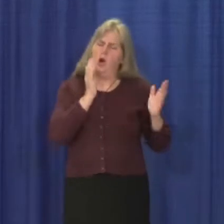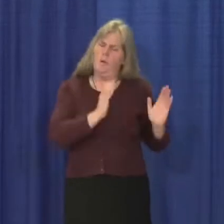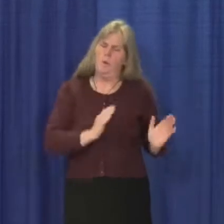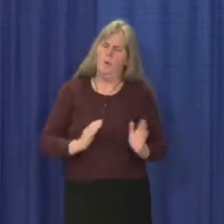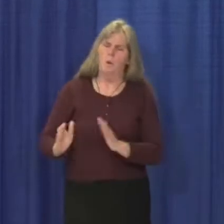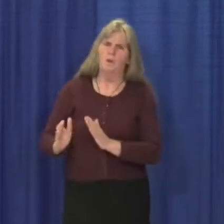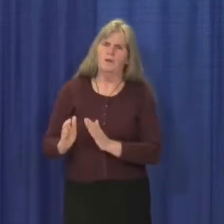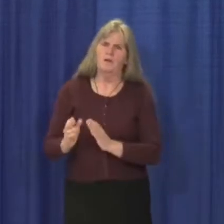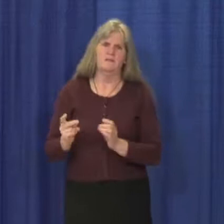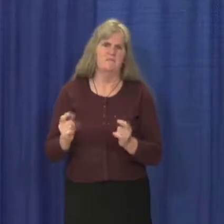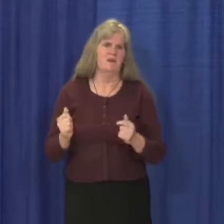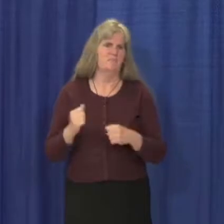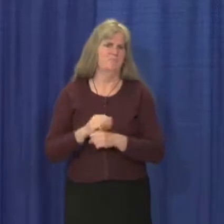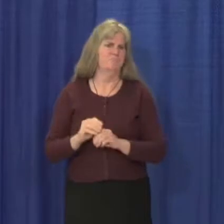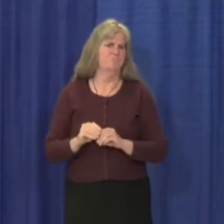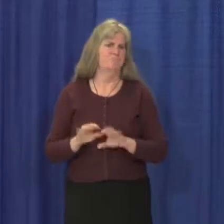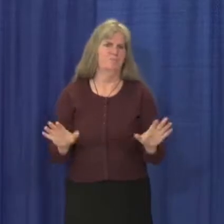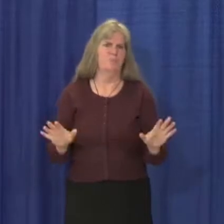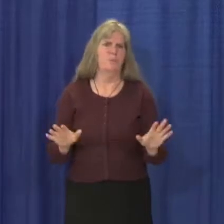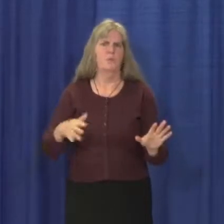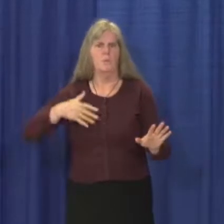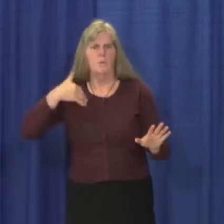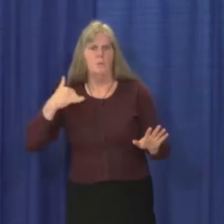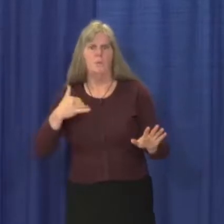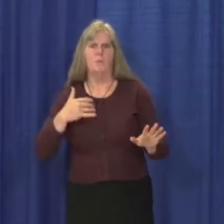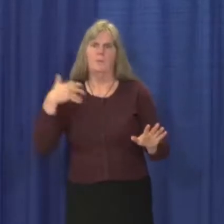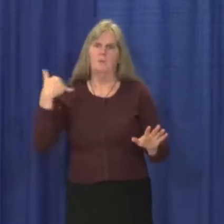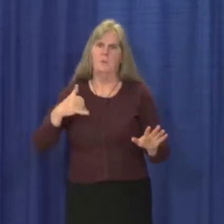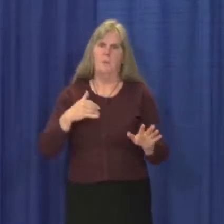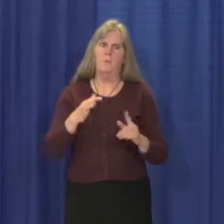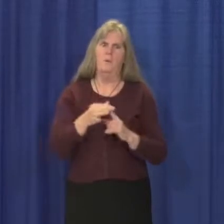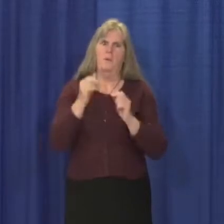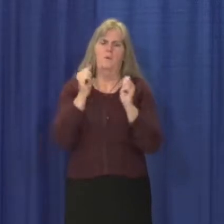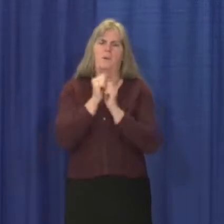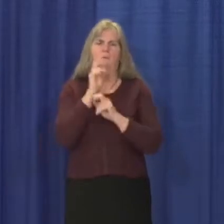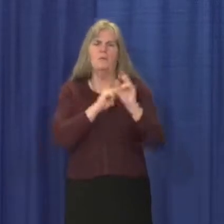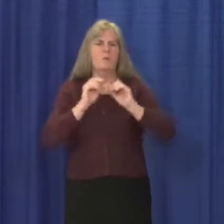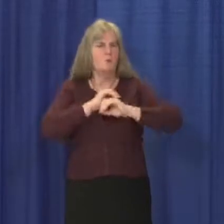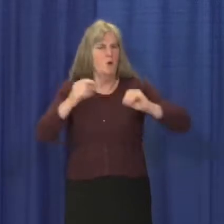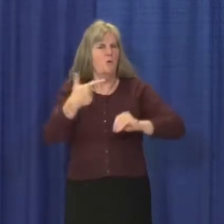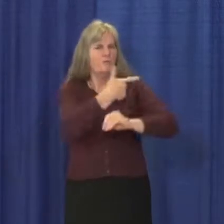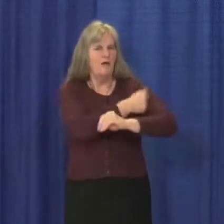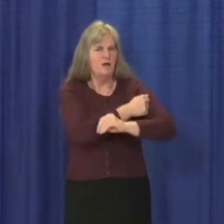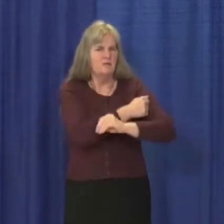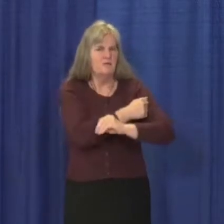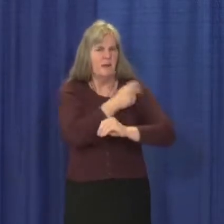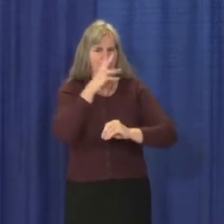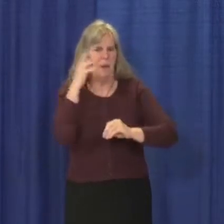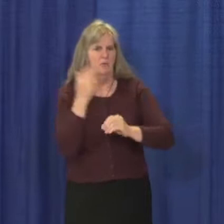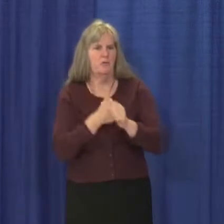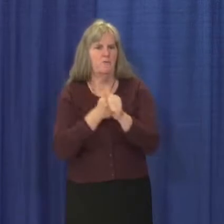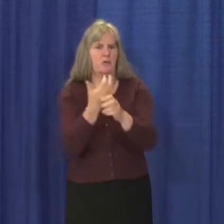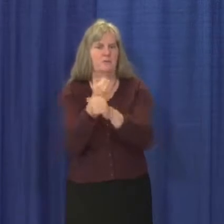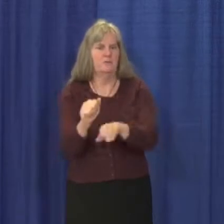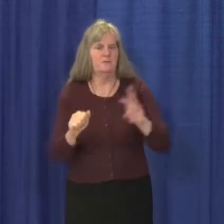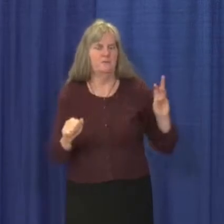to spread especially when unvaccinated individuals are involved. If you were socializing with